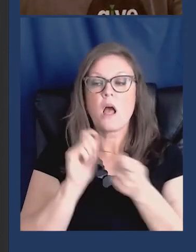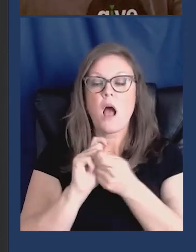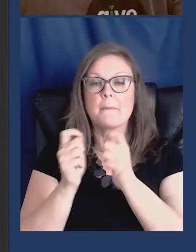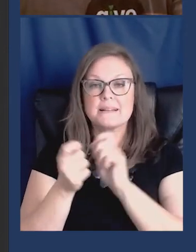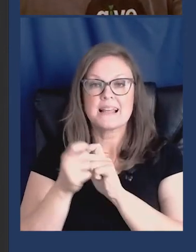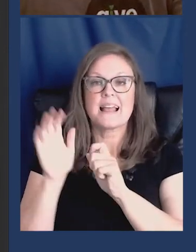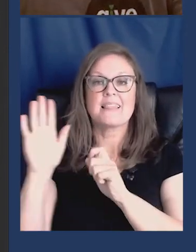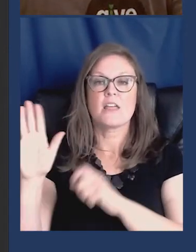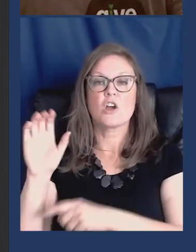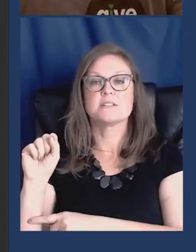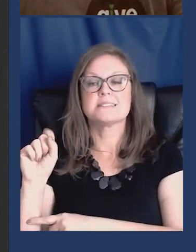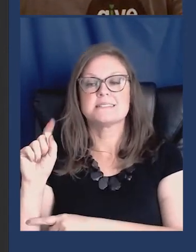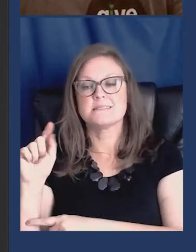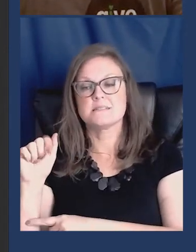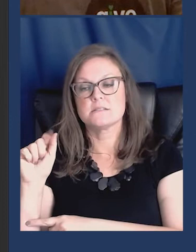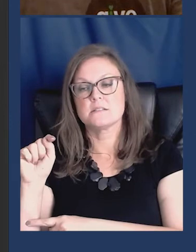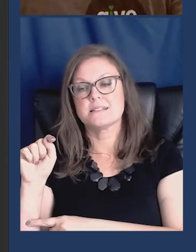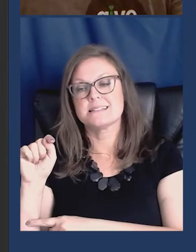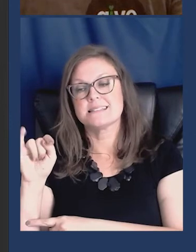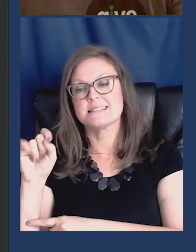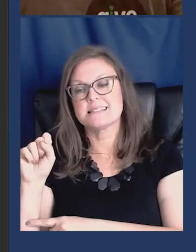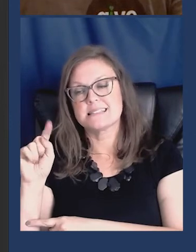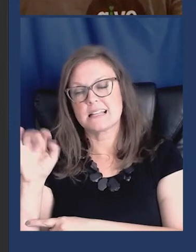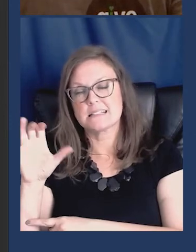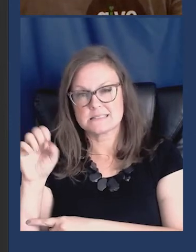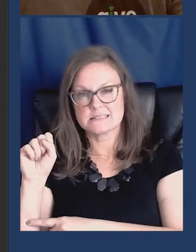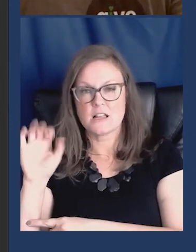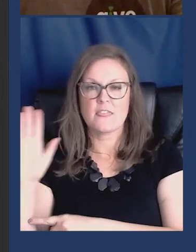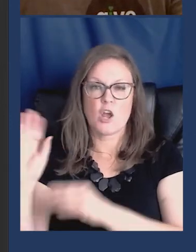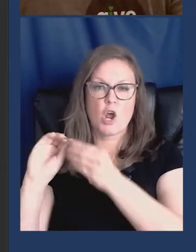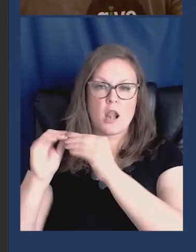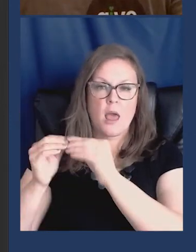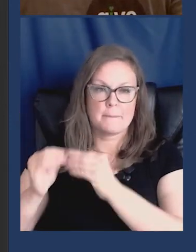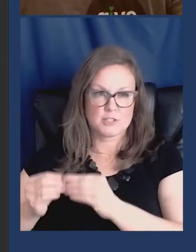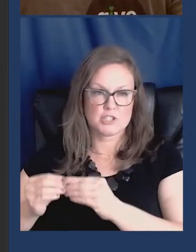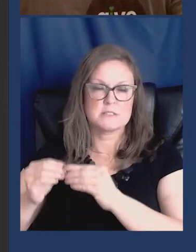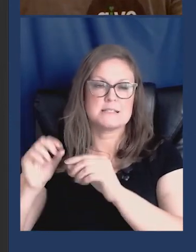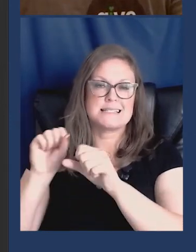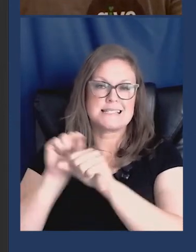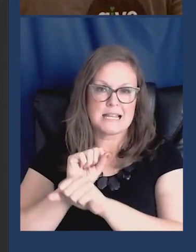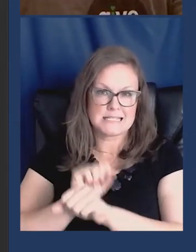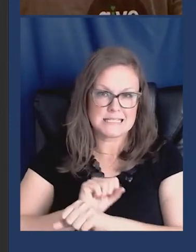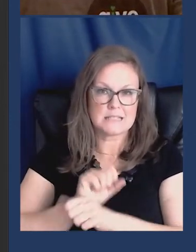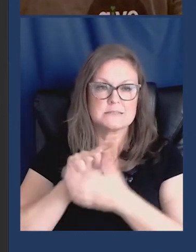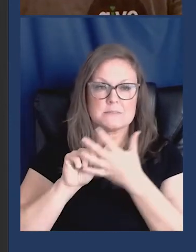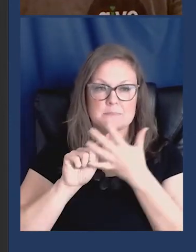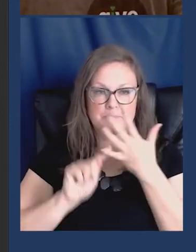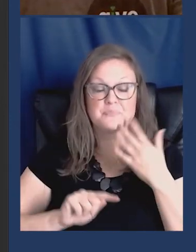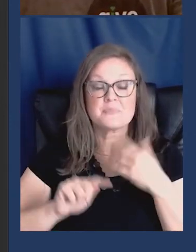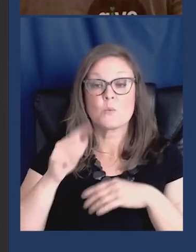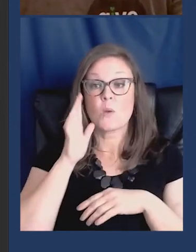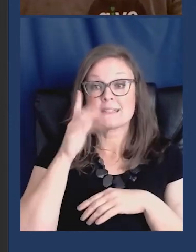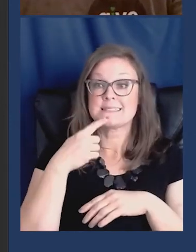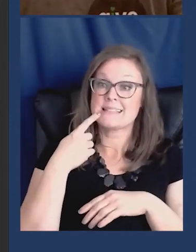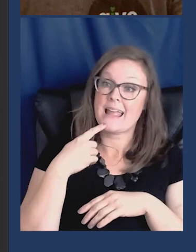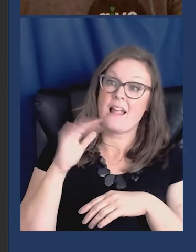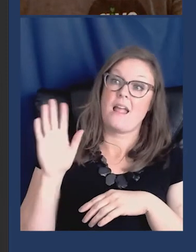So this is just the API that says, "Hey, this, this player needs to update a statistic called rank.